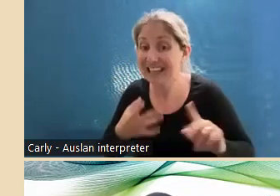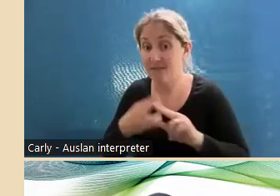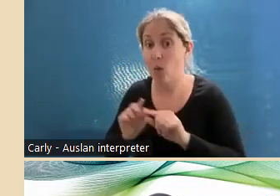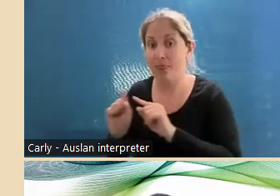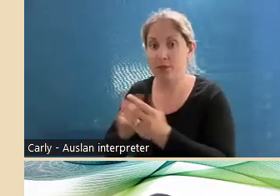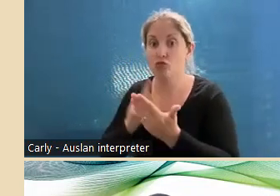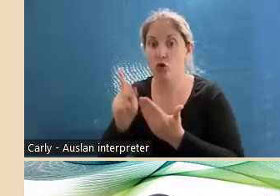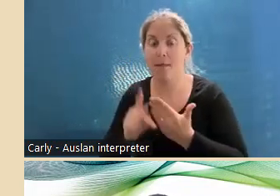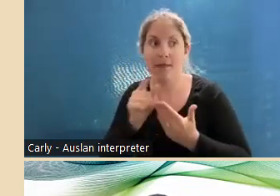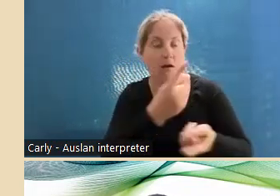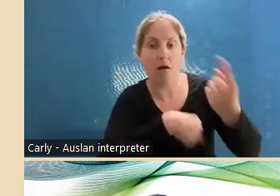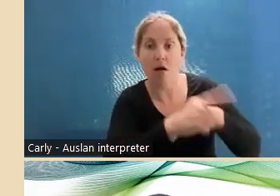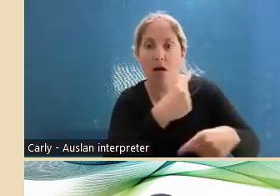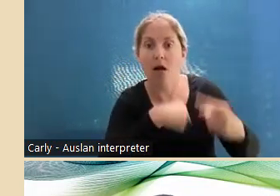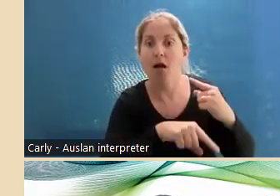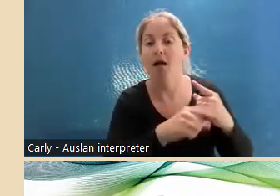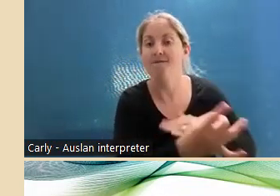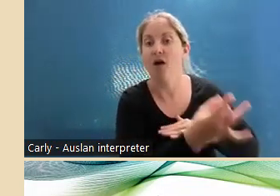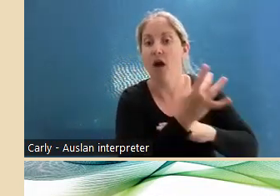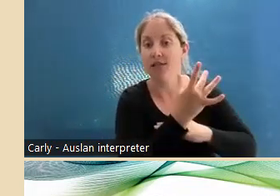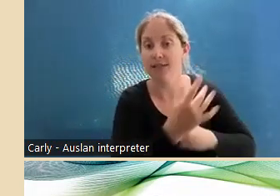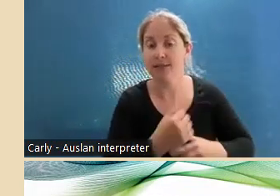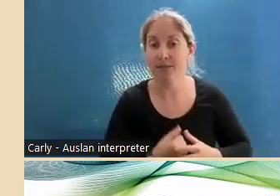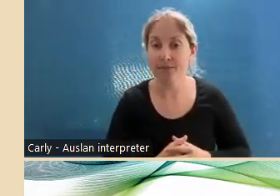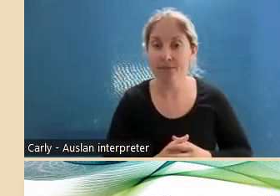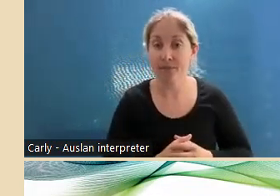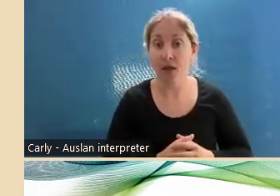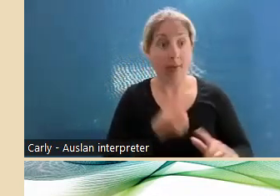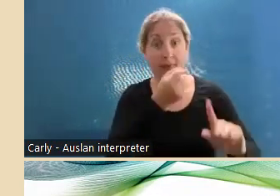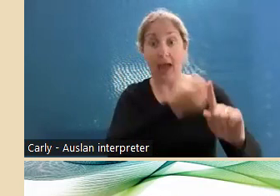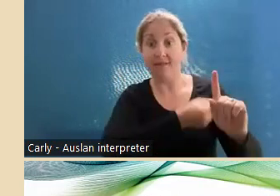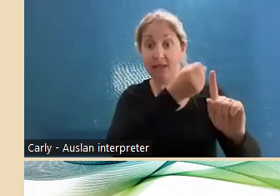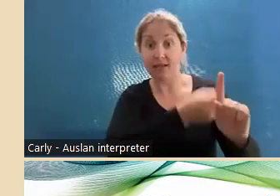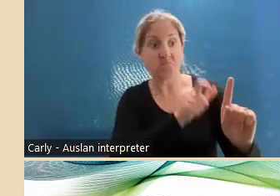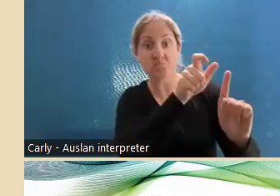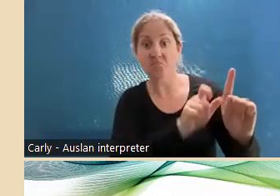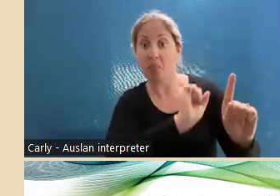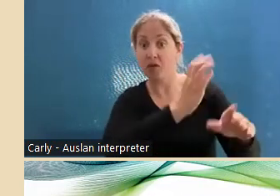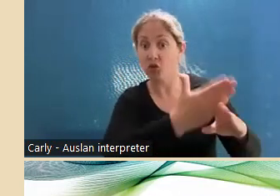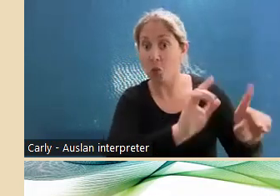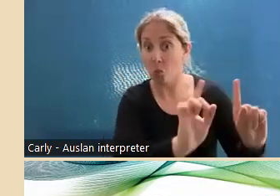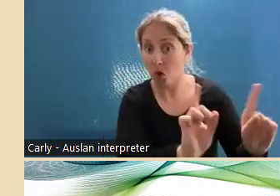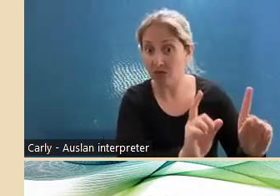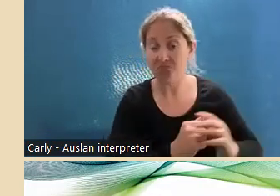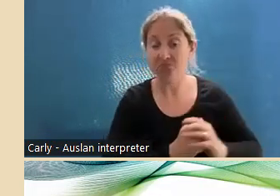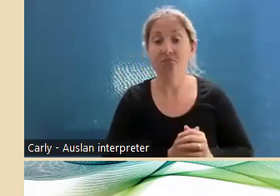The role of an advocate assisting in this program is that they can provide a self represented